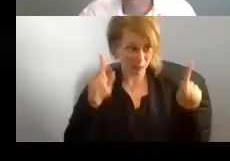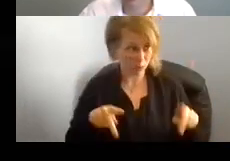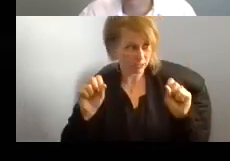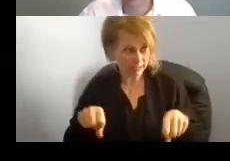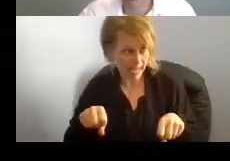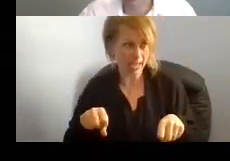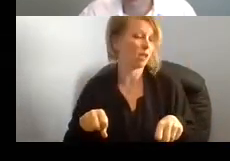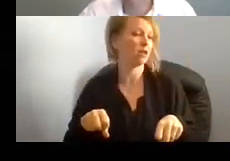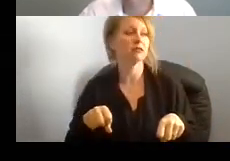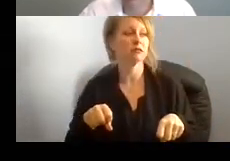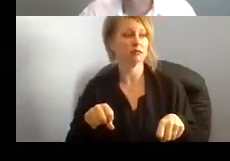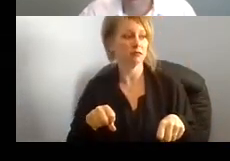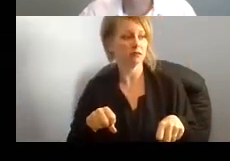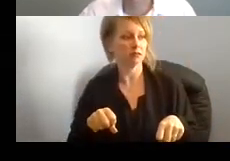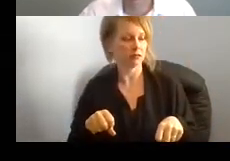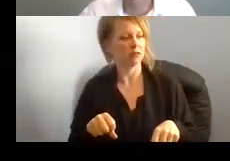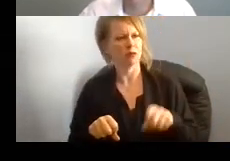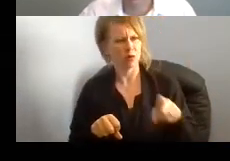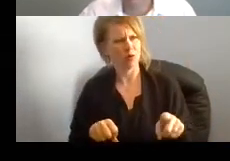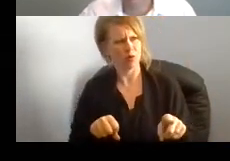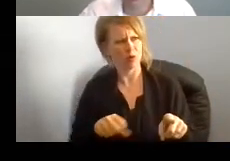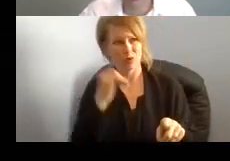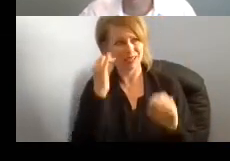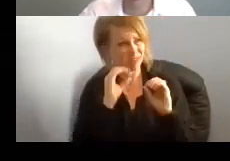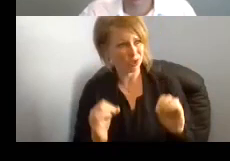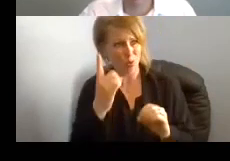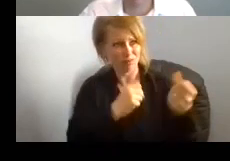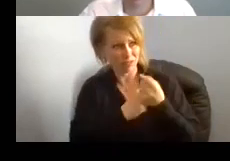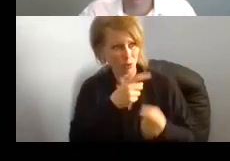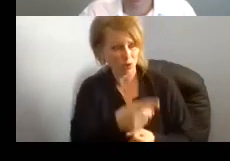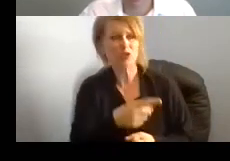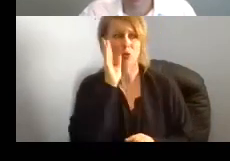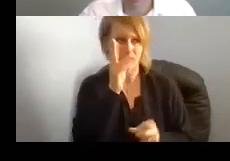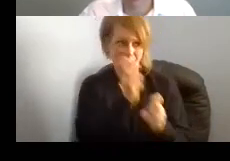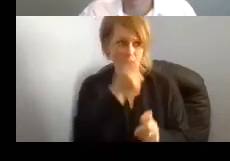then you say, well, that’s going to be very hard for you to deal with. So let’s think about people that you might speak to.